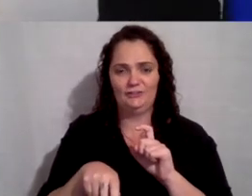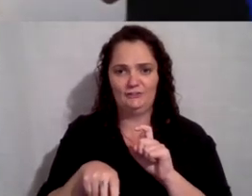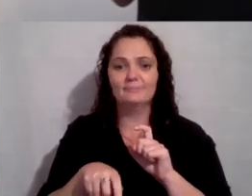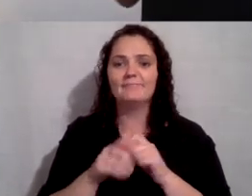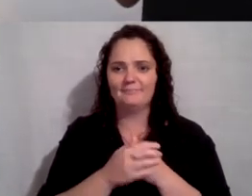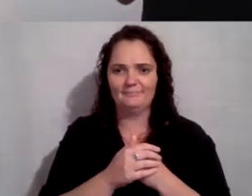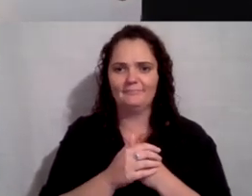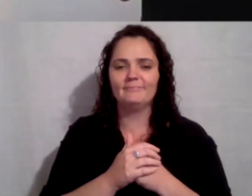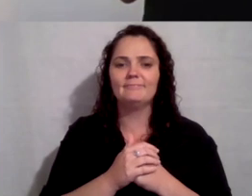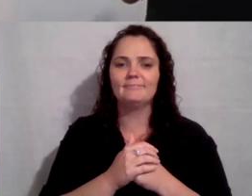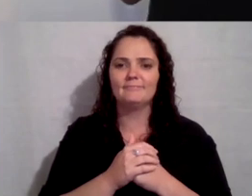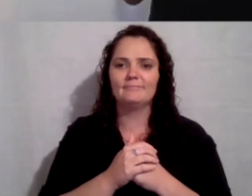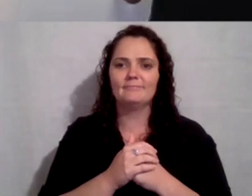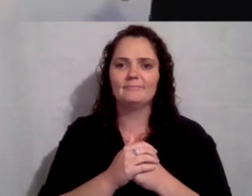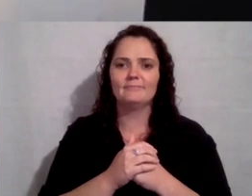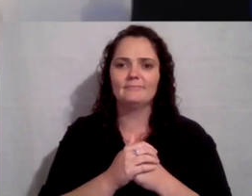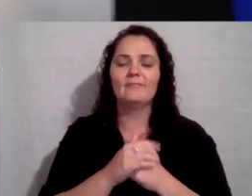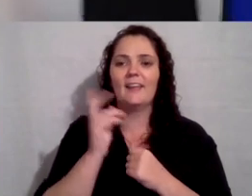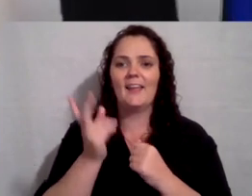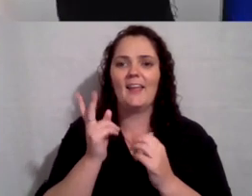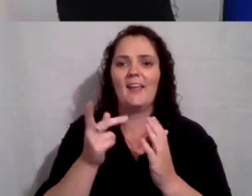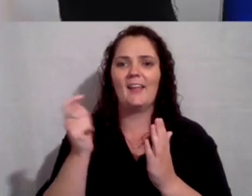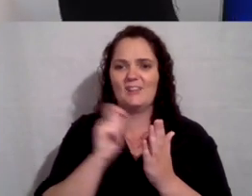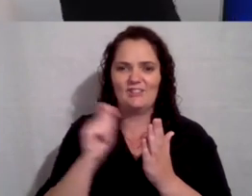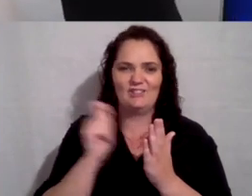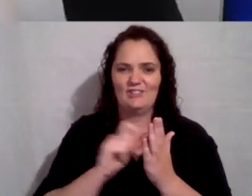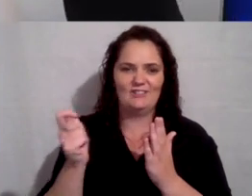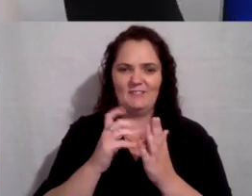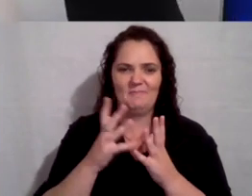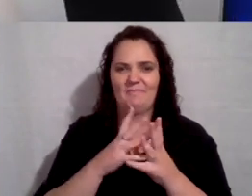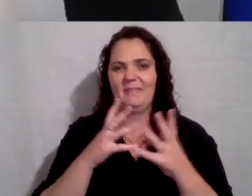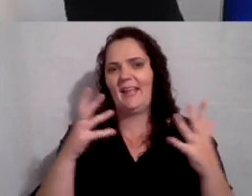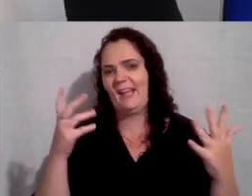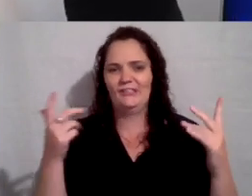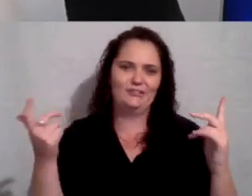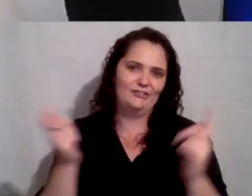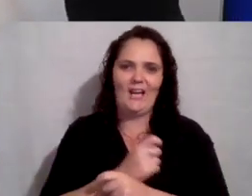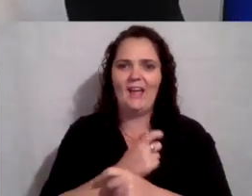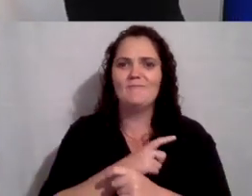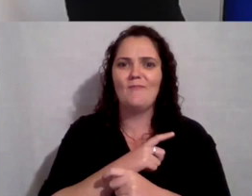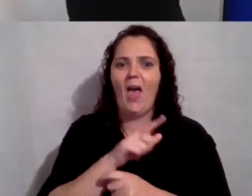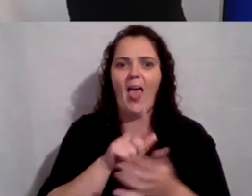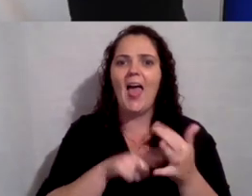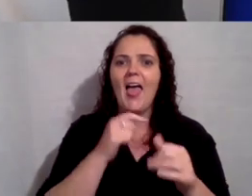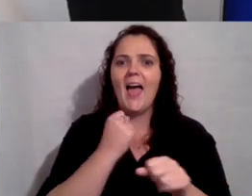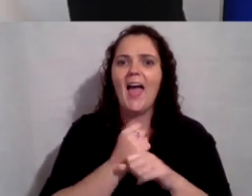and let's finish off this drawing now so another erasure and for me it's a massive change now where Rachel has dropped that leg